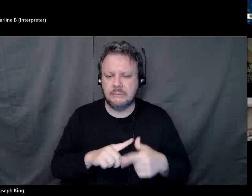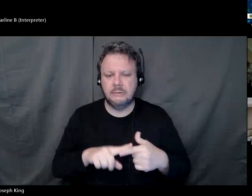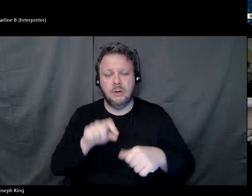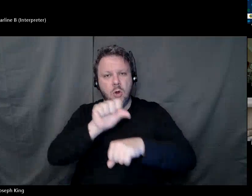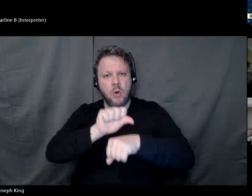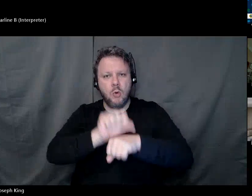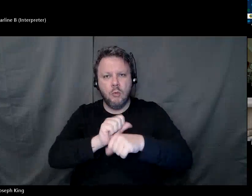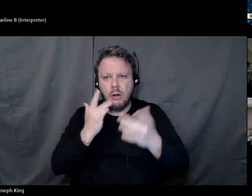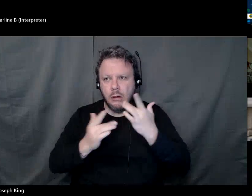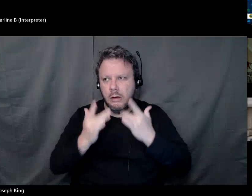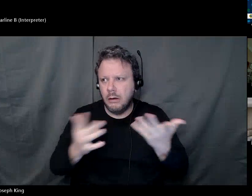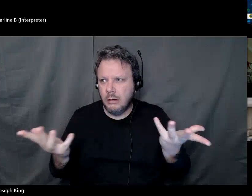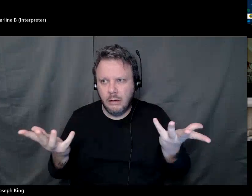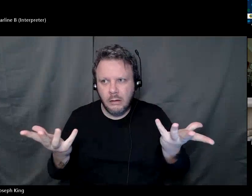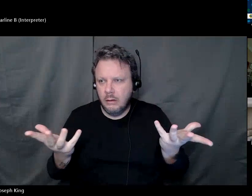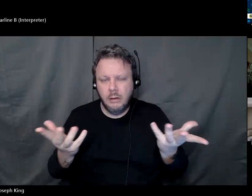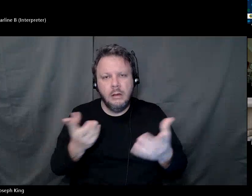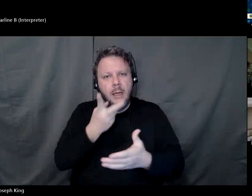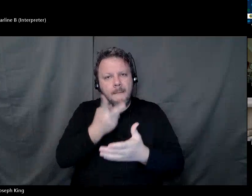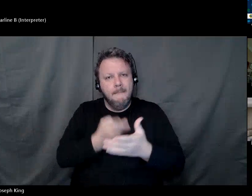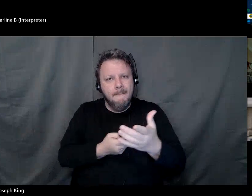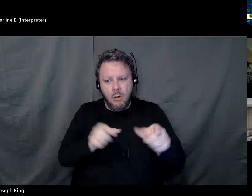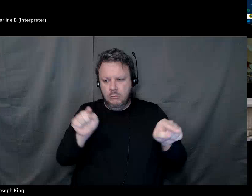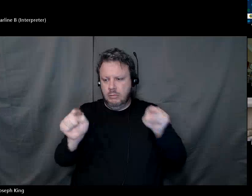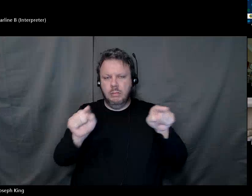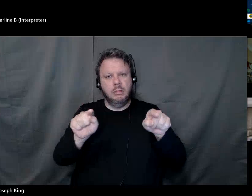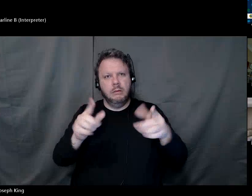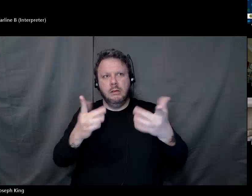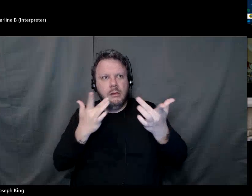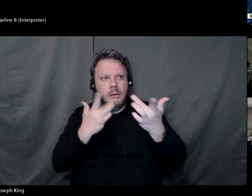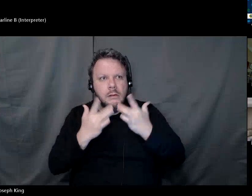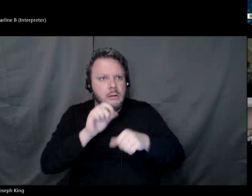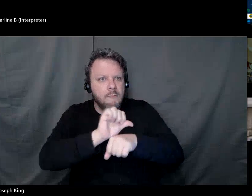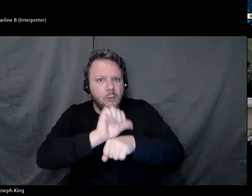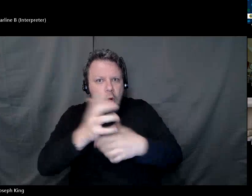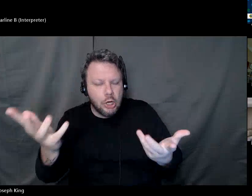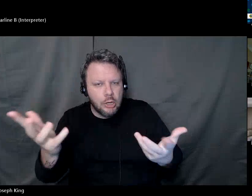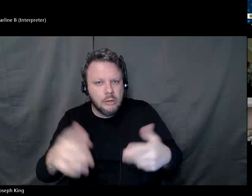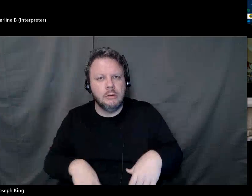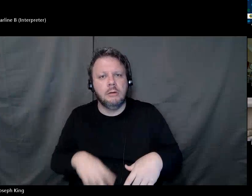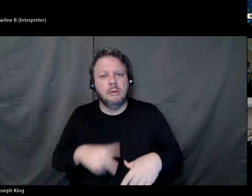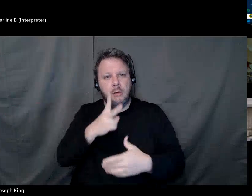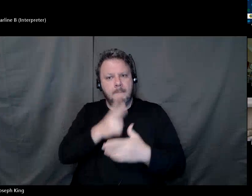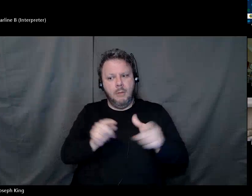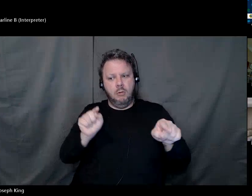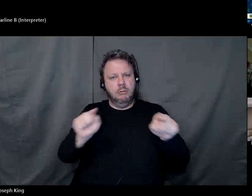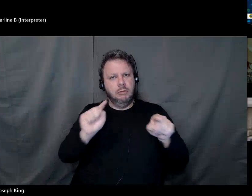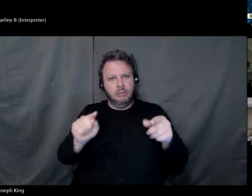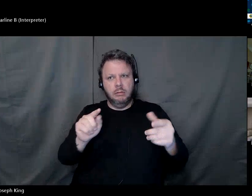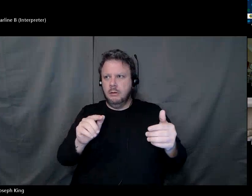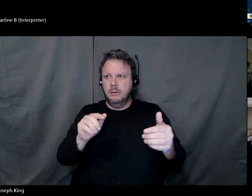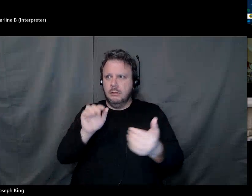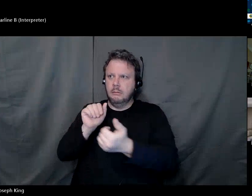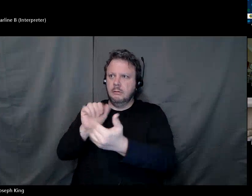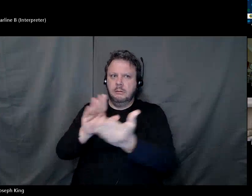Workforce shortages. Both sectors are dealing with workforce shortages. Both sectors serve people that face enormous discrimination.